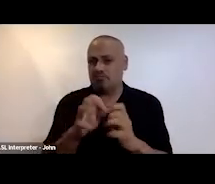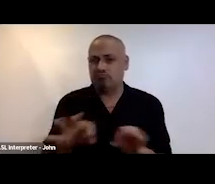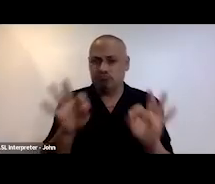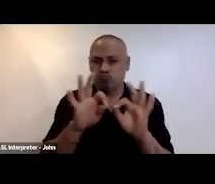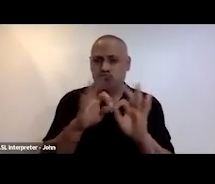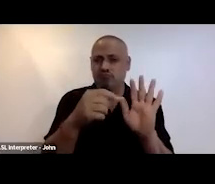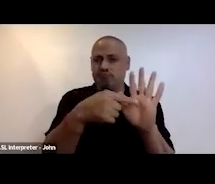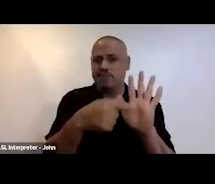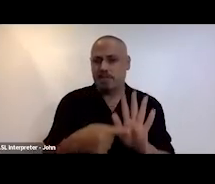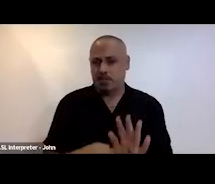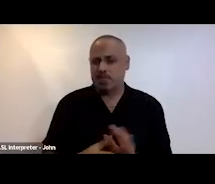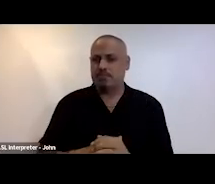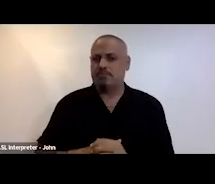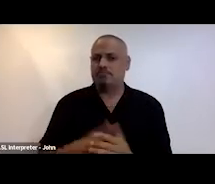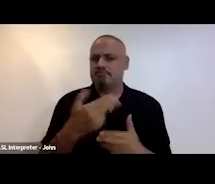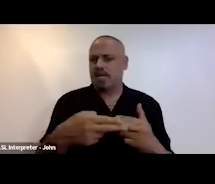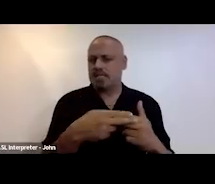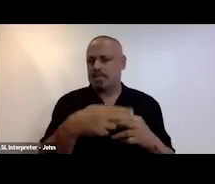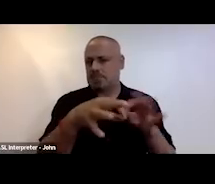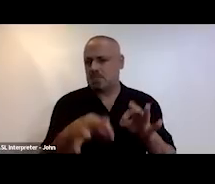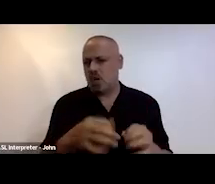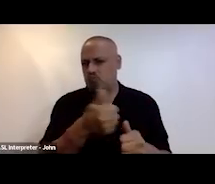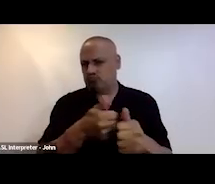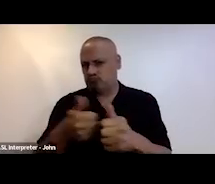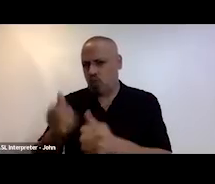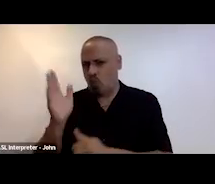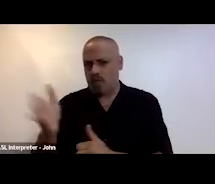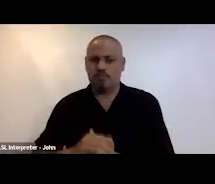And if you go to the next slide, I'll just say a little bit about each of these things, Vanessa.